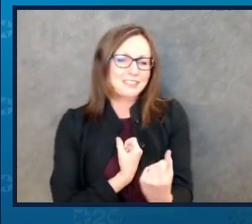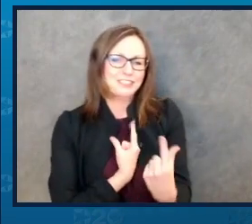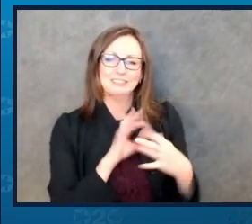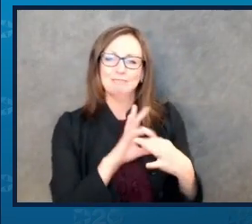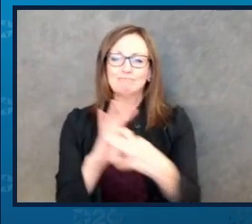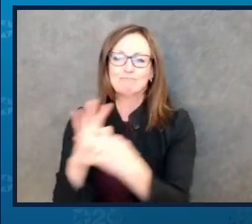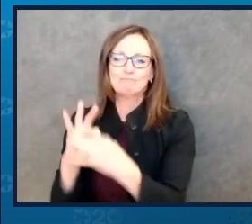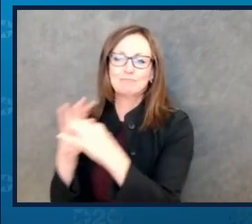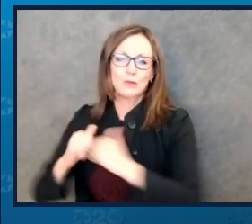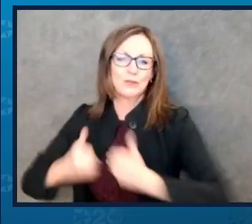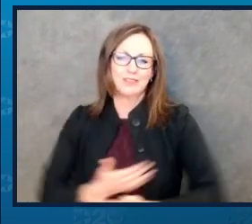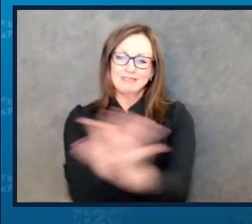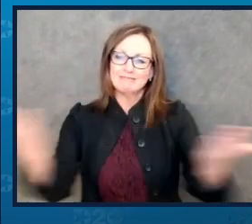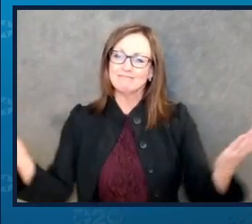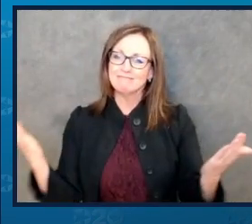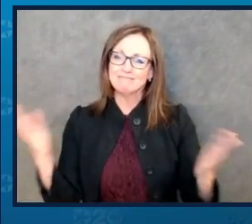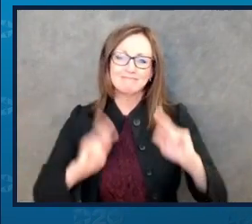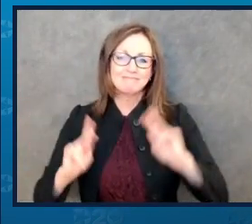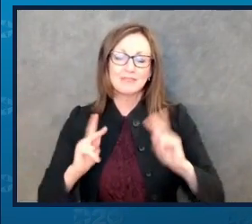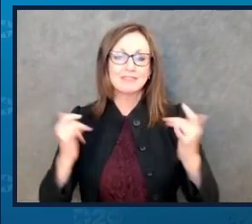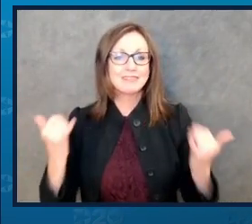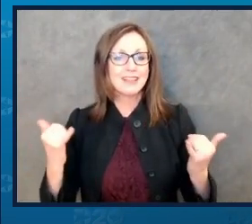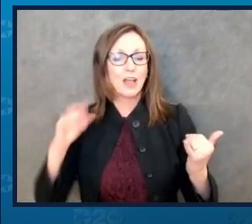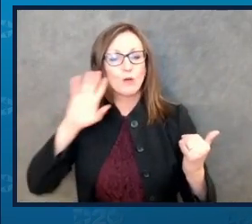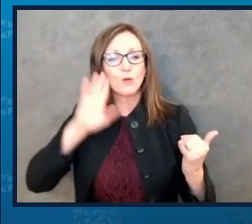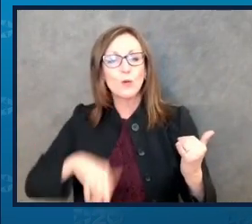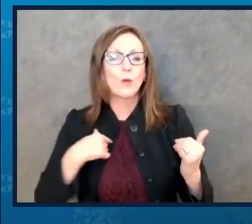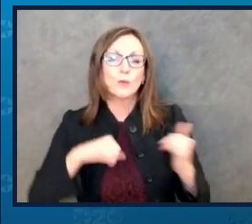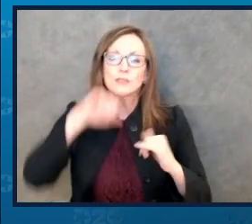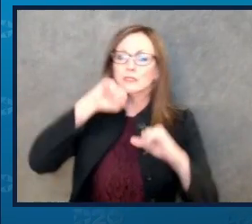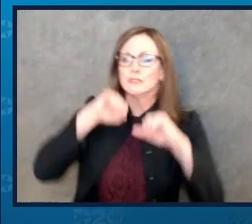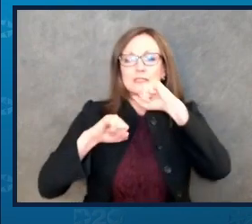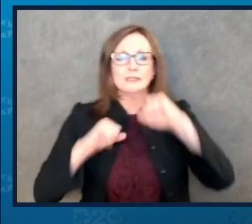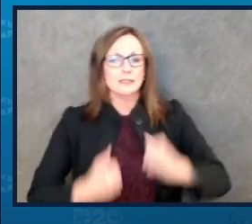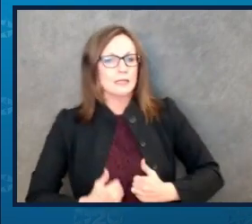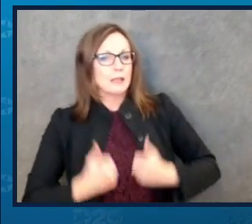TIMES, LIKE THESE, THE PROBLEMS